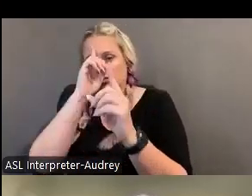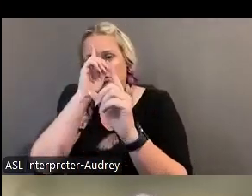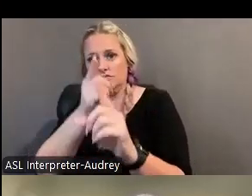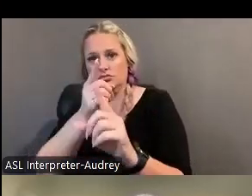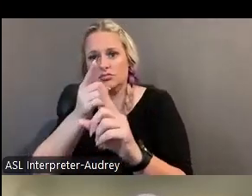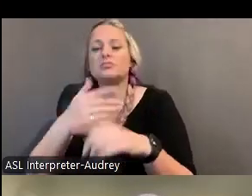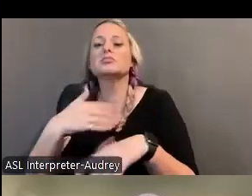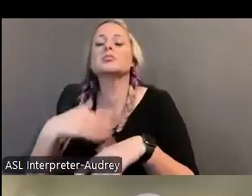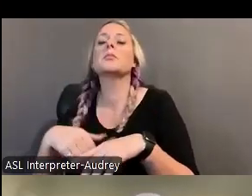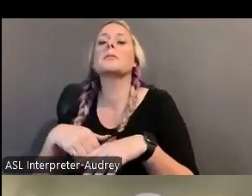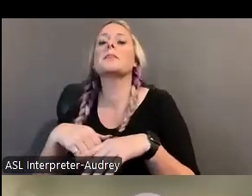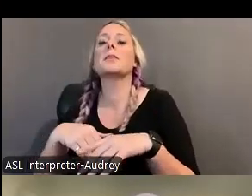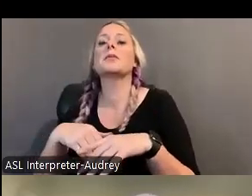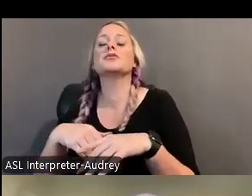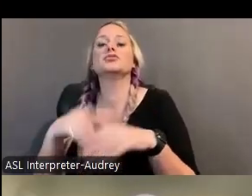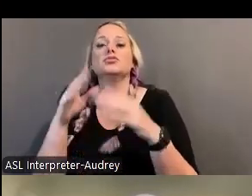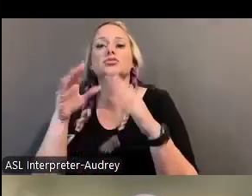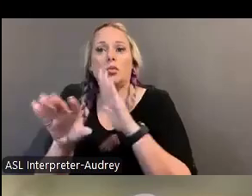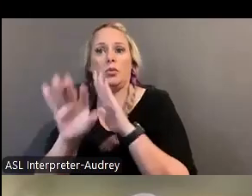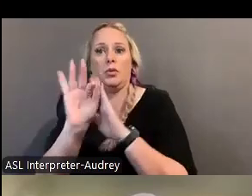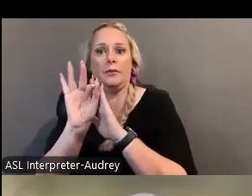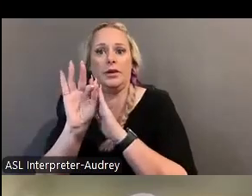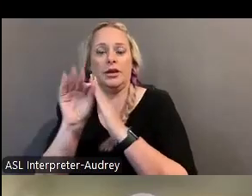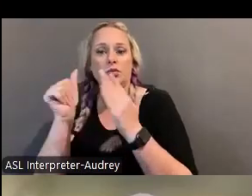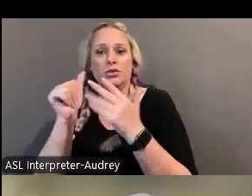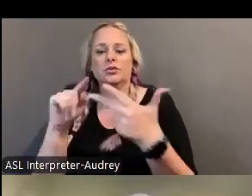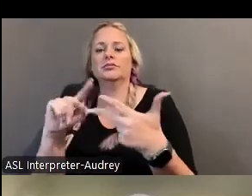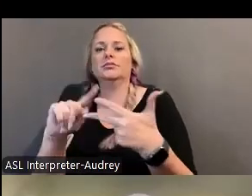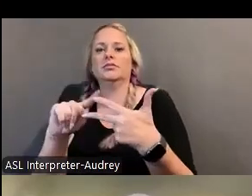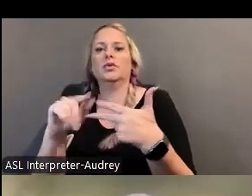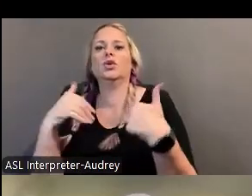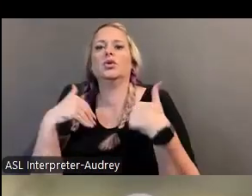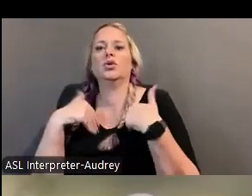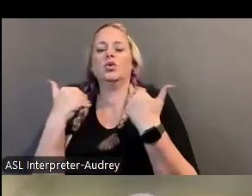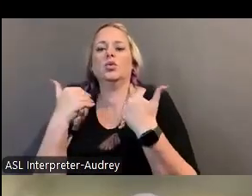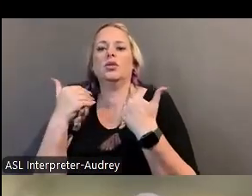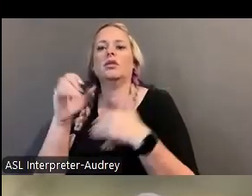one that we decided on was the second one here, the Youth Endowment Fund template,